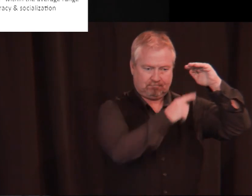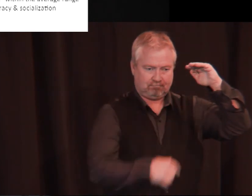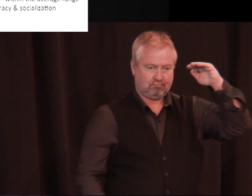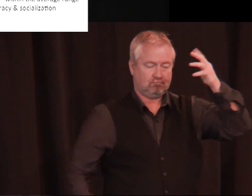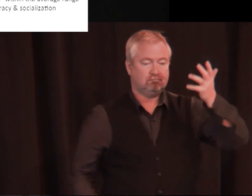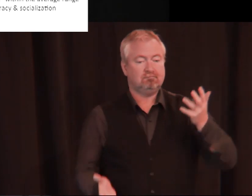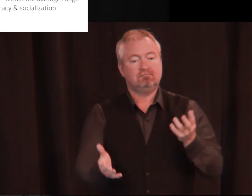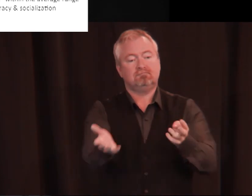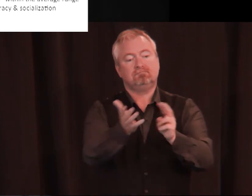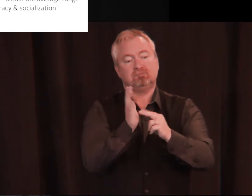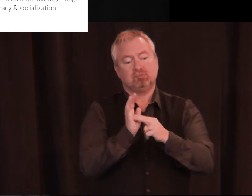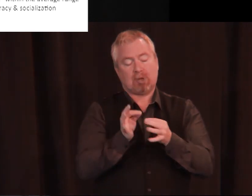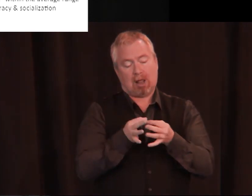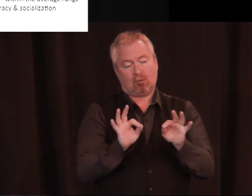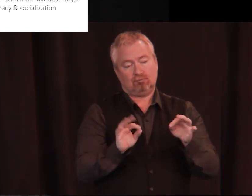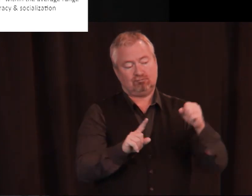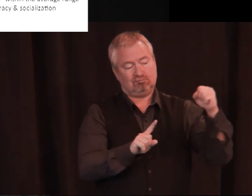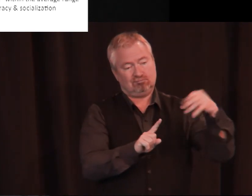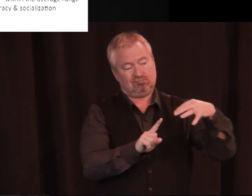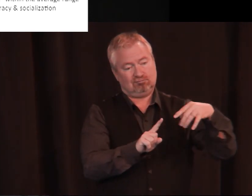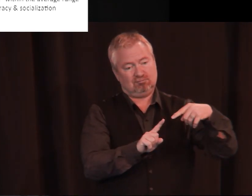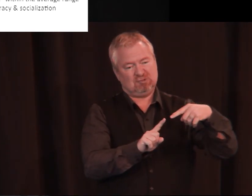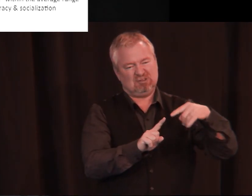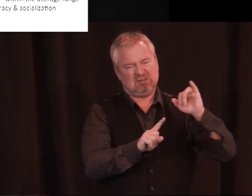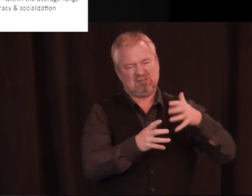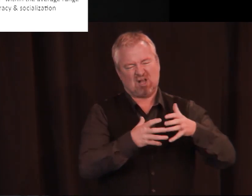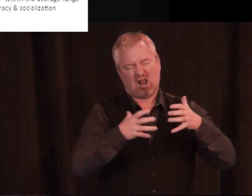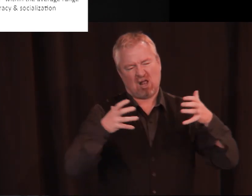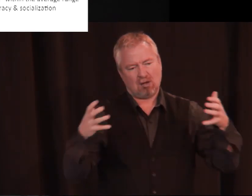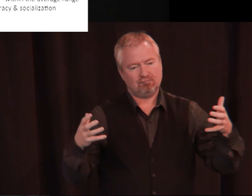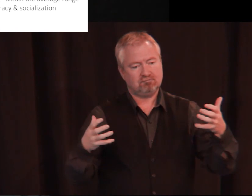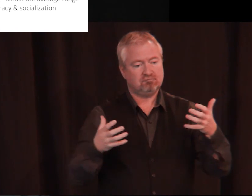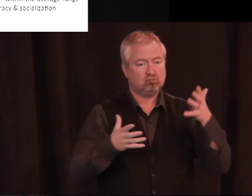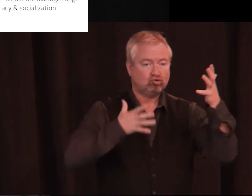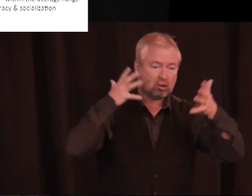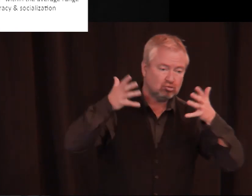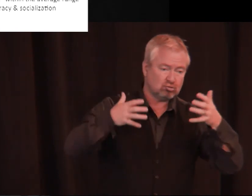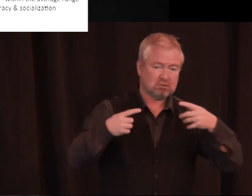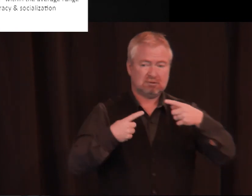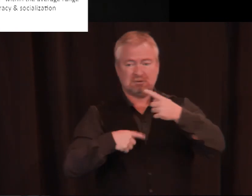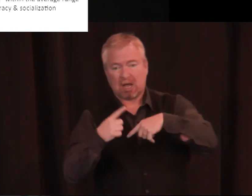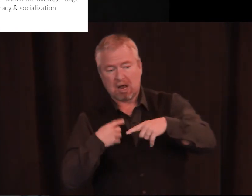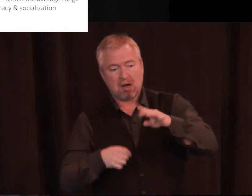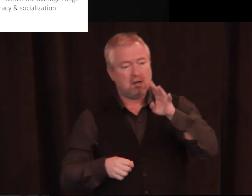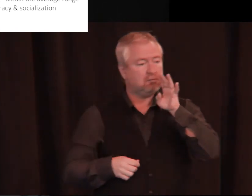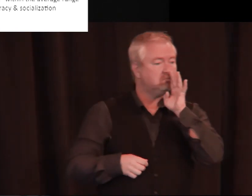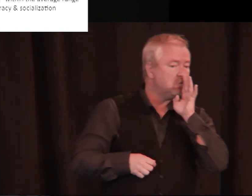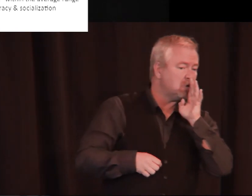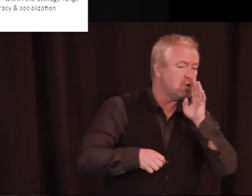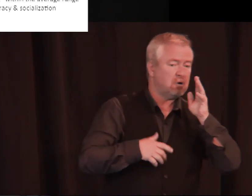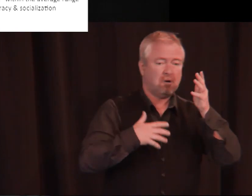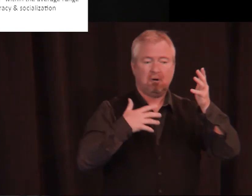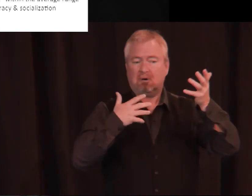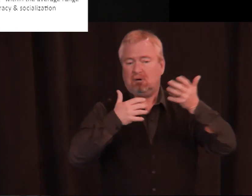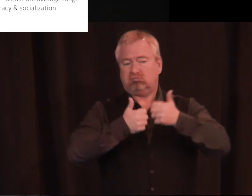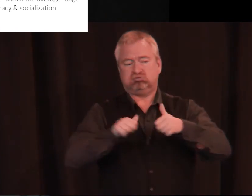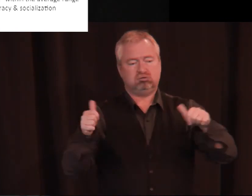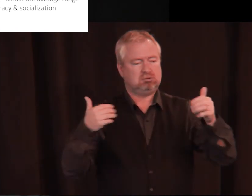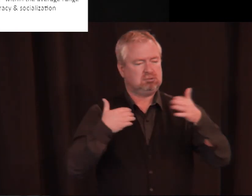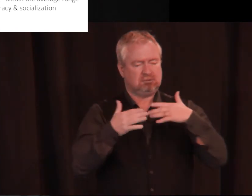in whatever format we can, be it gesture, sign, spoken language, that we want to still set the bar high for these kids